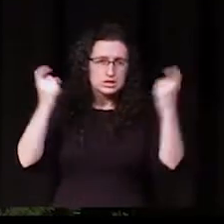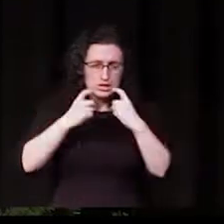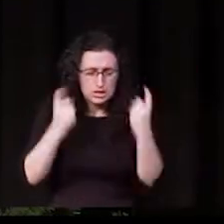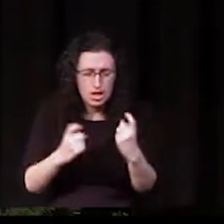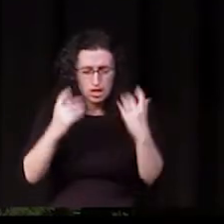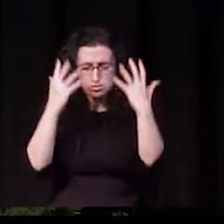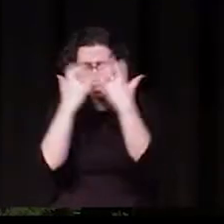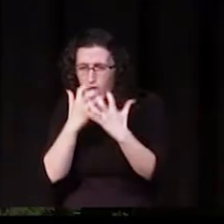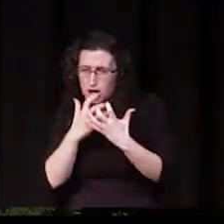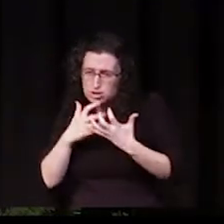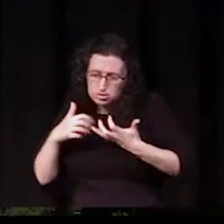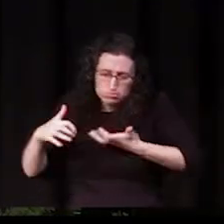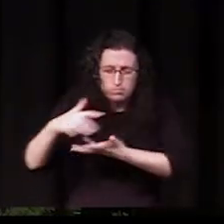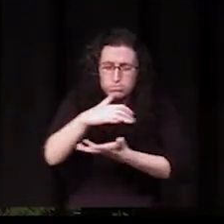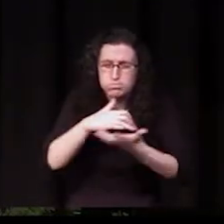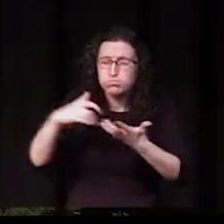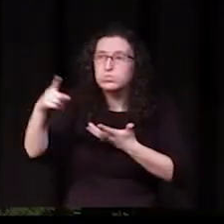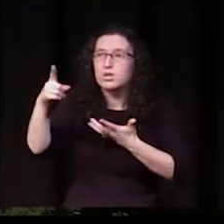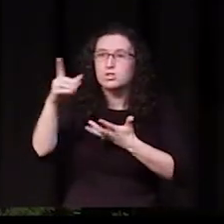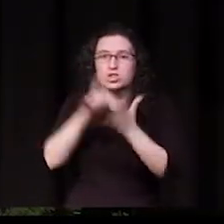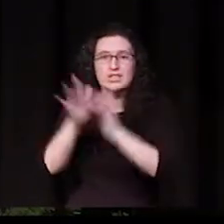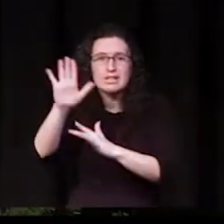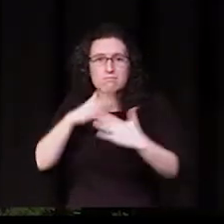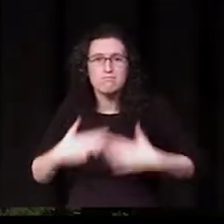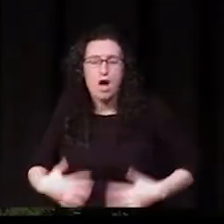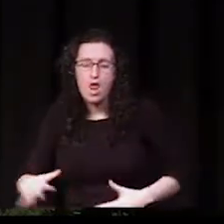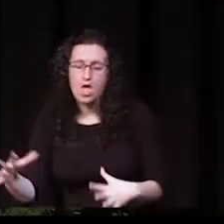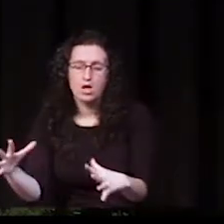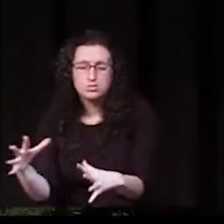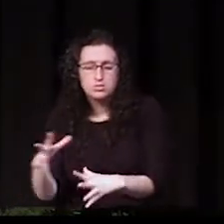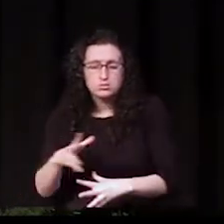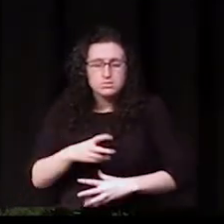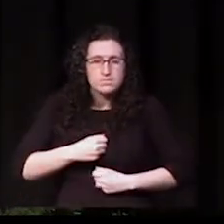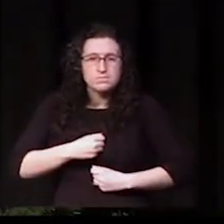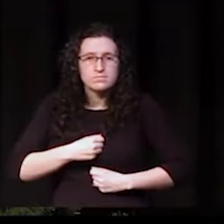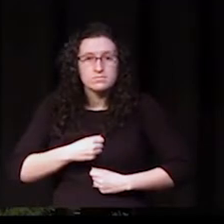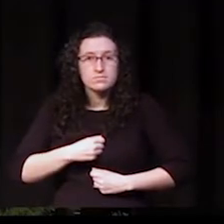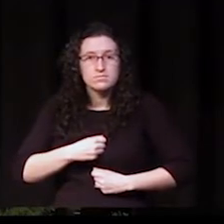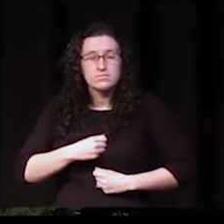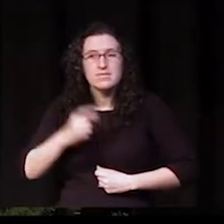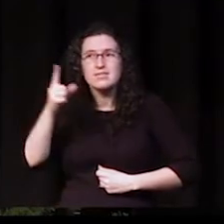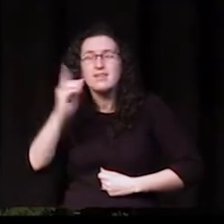was being sucked into Jesus, our living God, because He took the sins of the world on Himself.